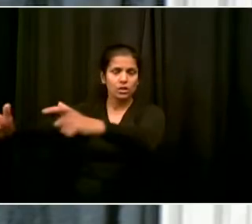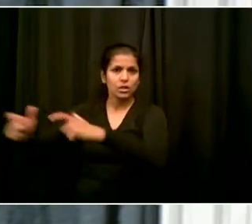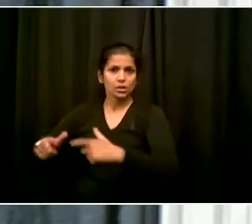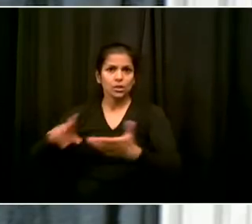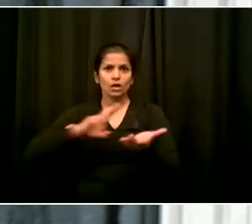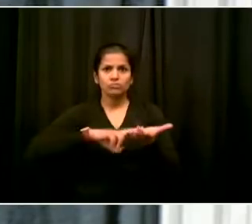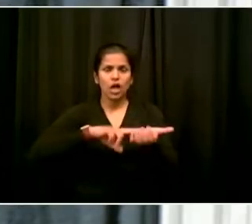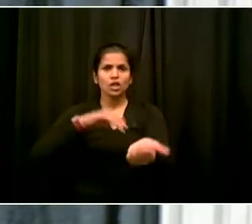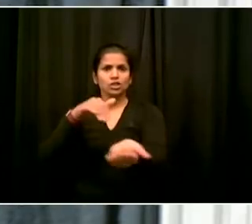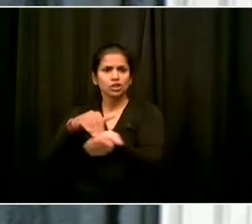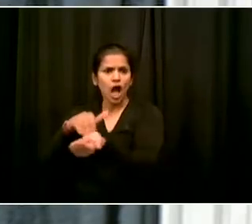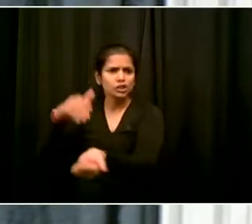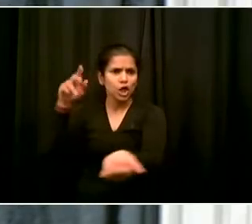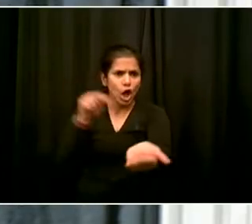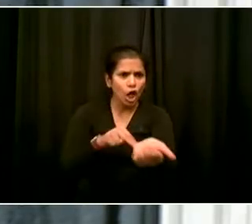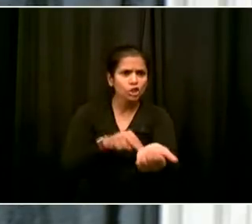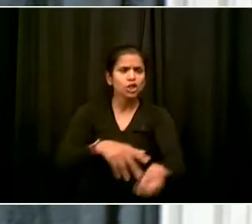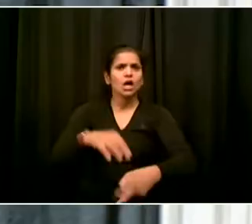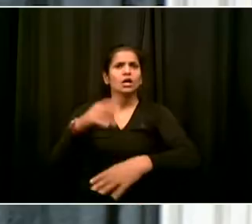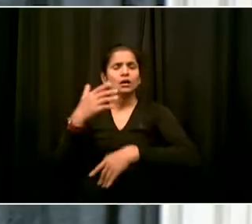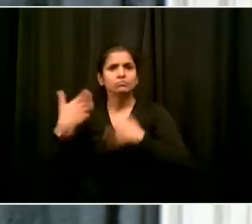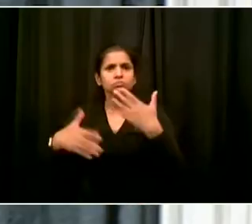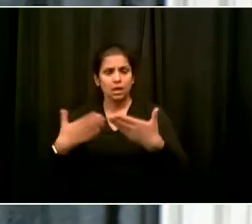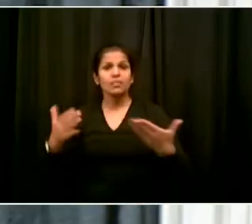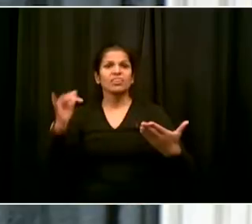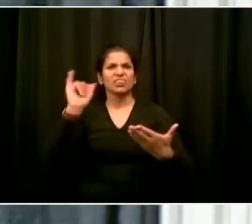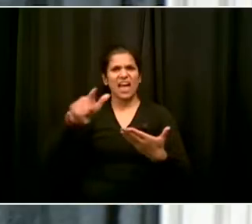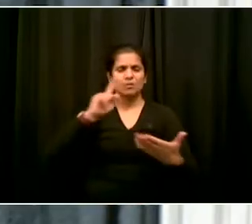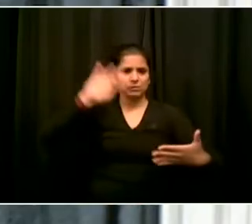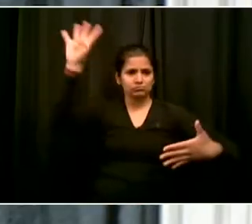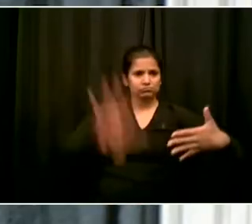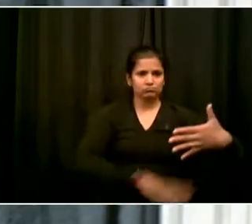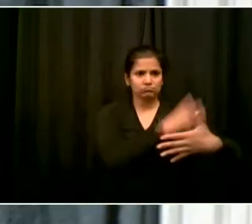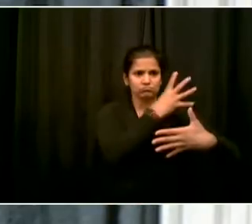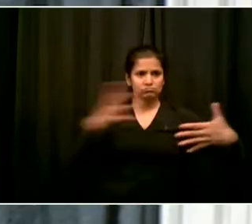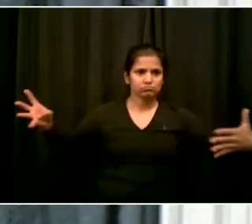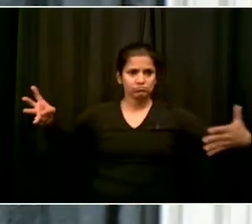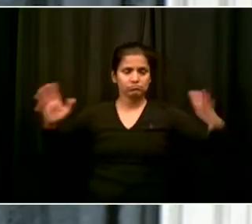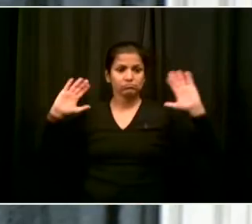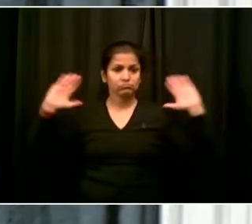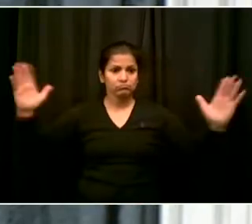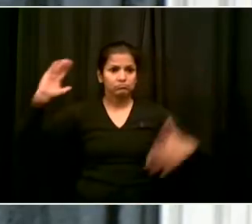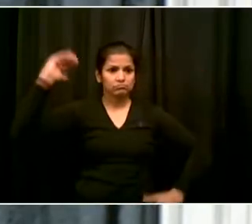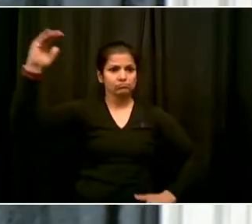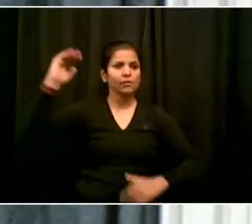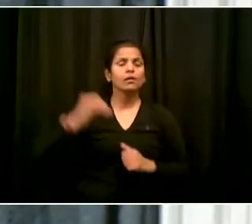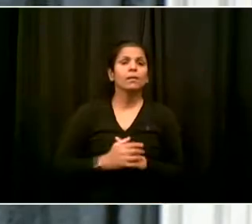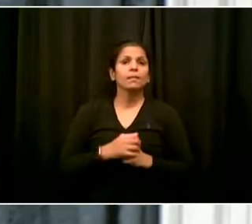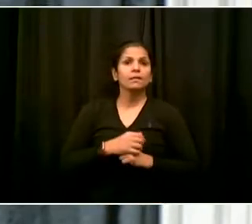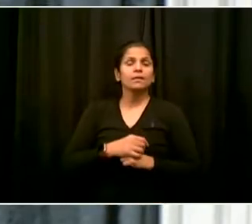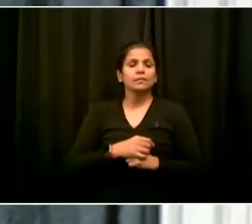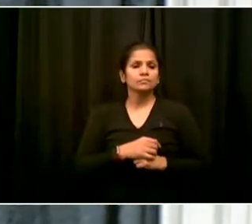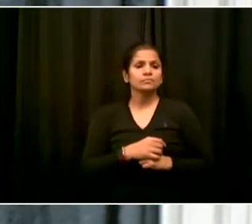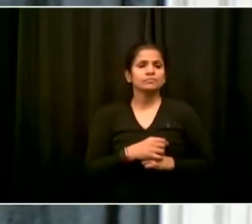THOUSANDS OF HEALTHCARE PROVIDERS ARE ALREADY ENROLLED IN THE REGISTRY NDA REPORT VACCINE DOSES, SUCH AS FOR THE